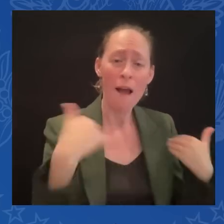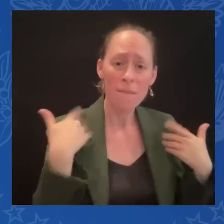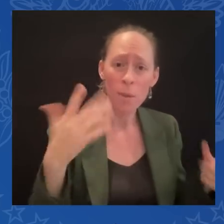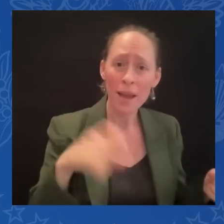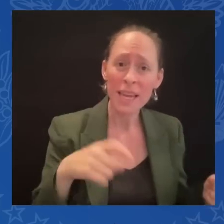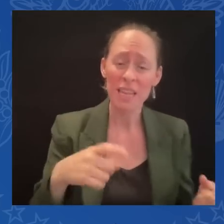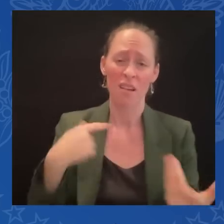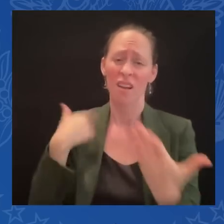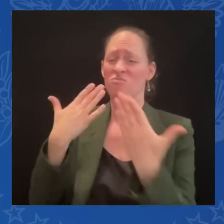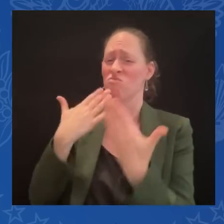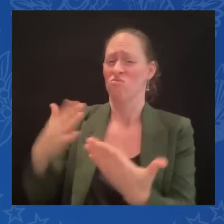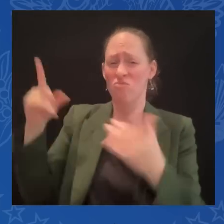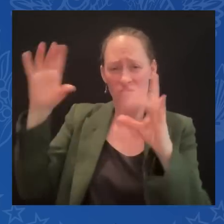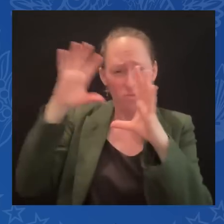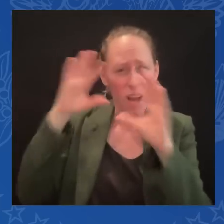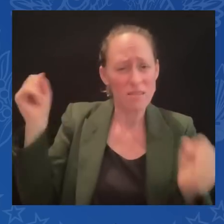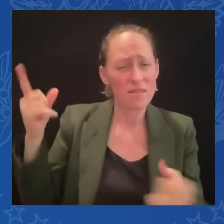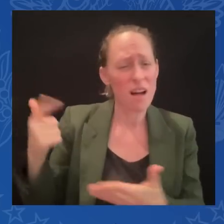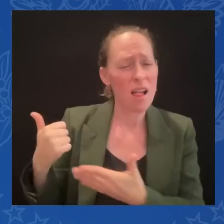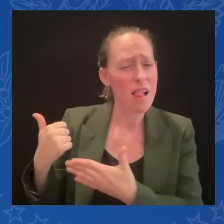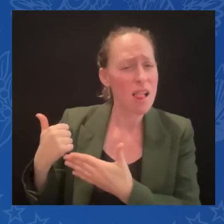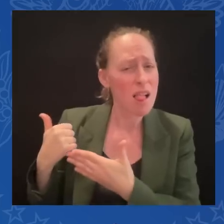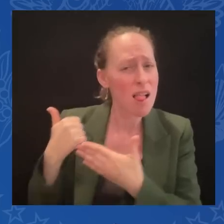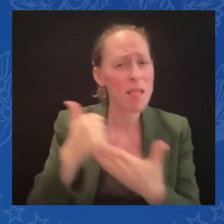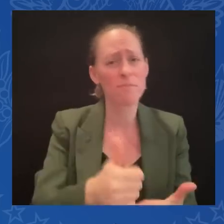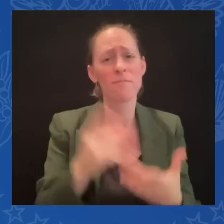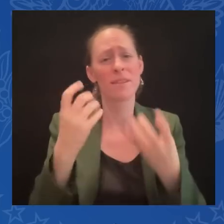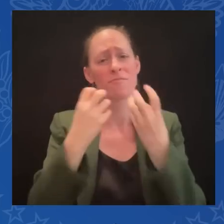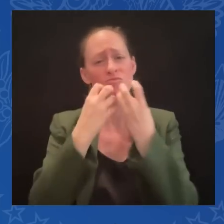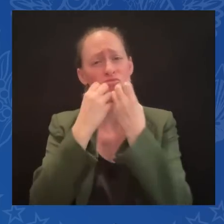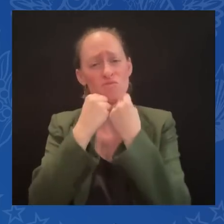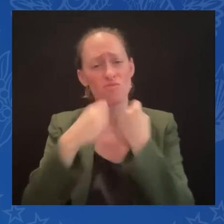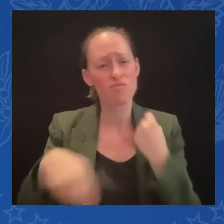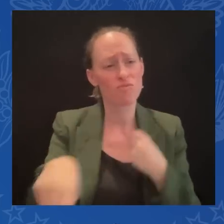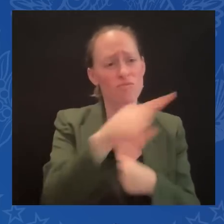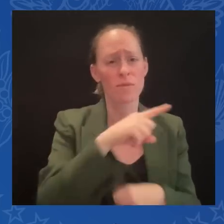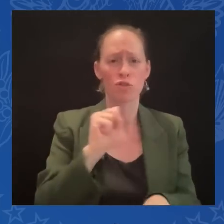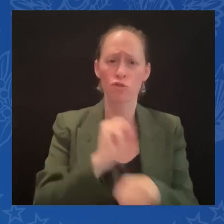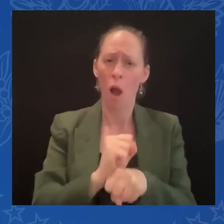and about families like mine. That is why I'm honored today